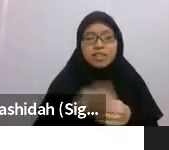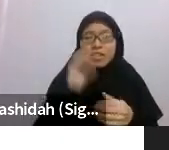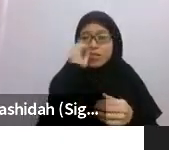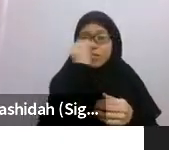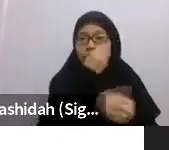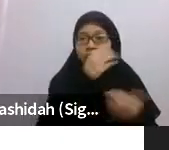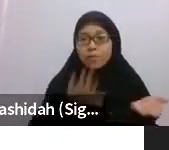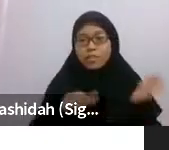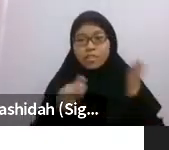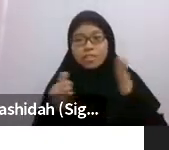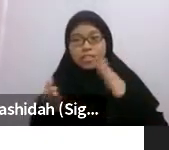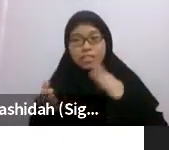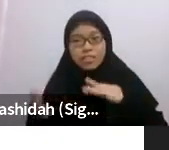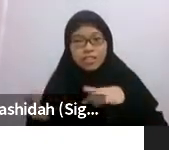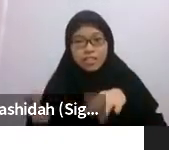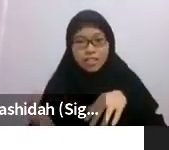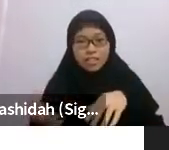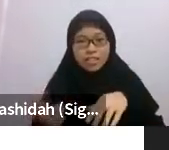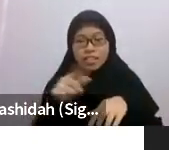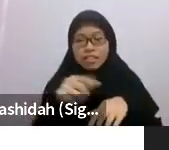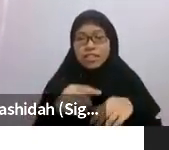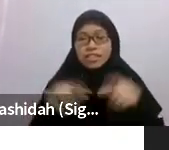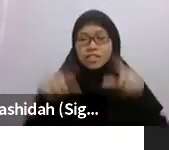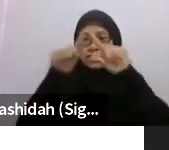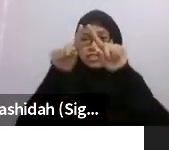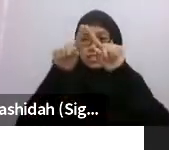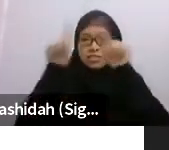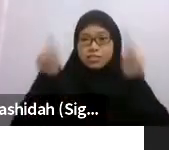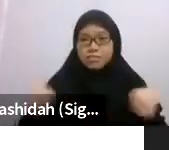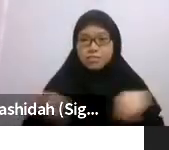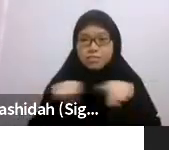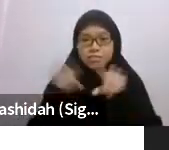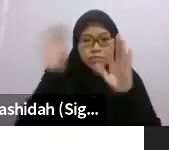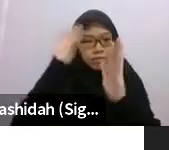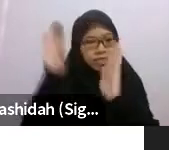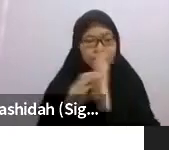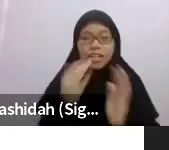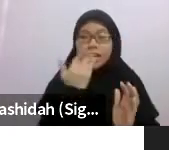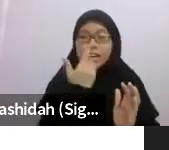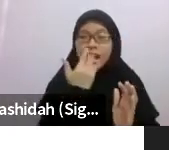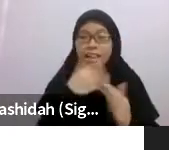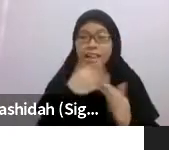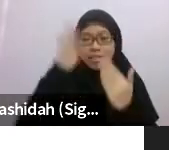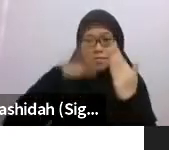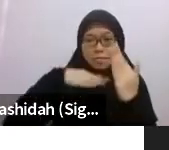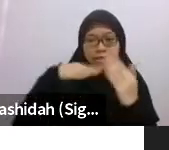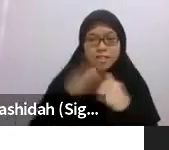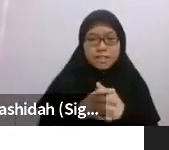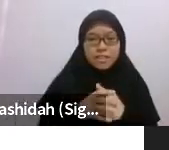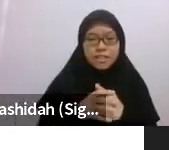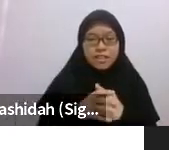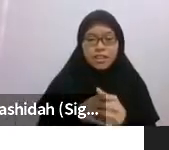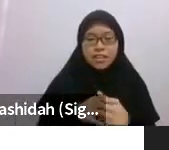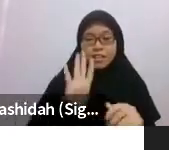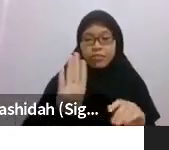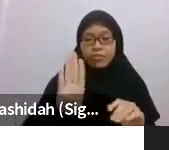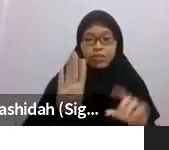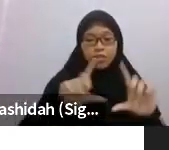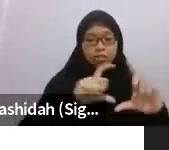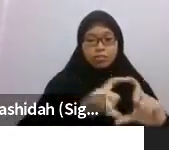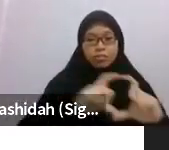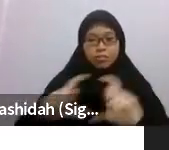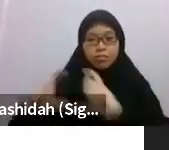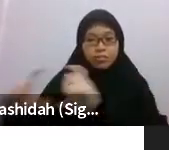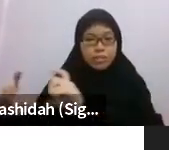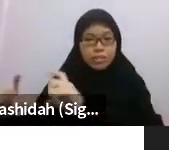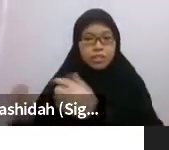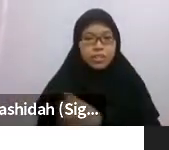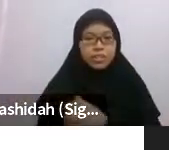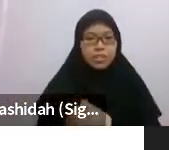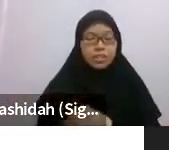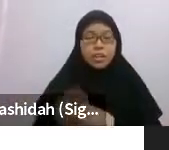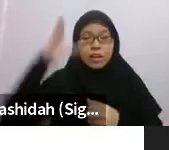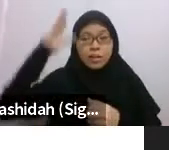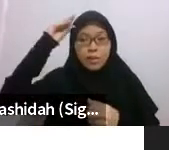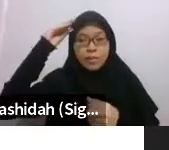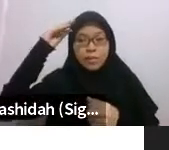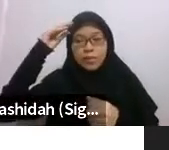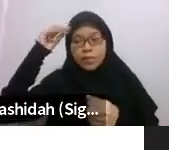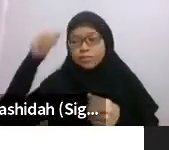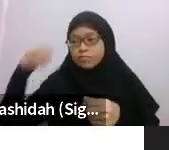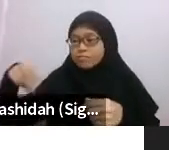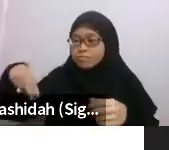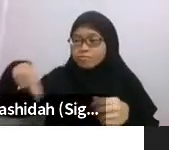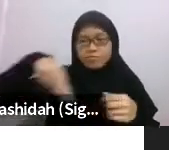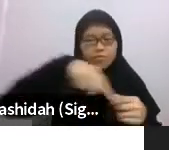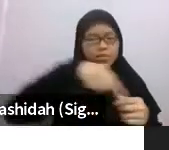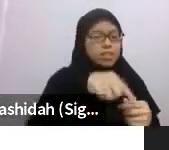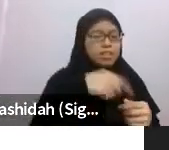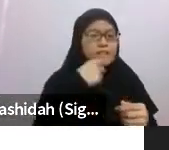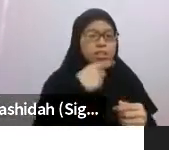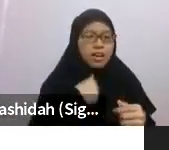And then the characters move on; you look at the four panels below, but the boy returns. “I’ll remember you, bee orchid. I'll remember you.” And then, walks away.